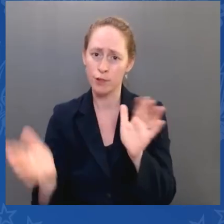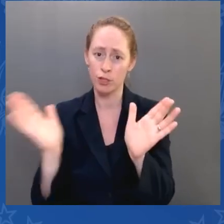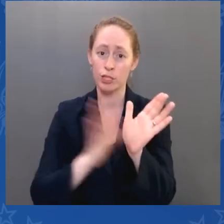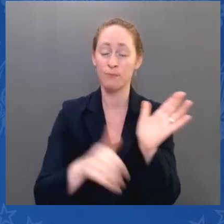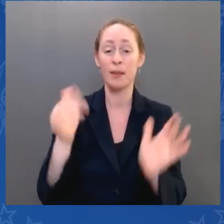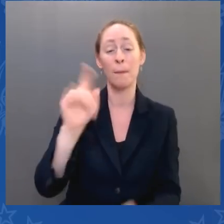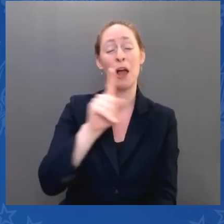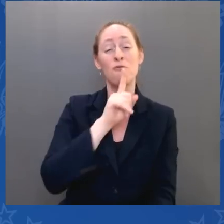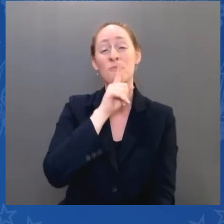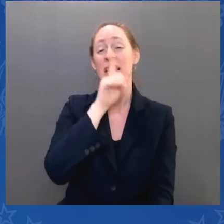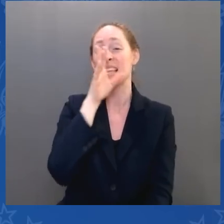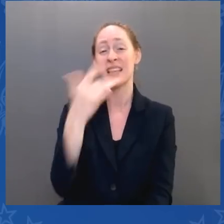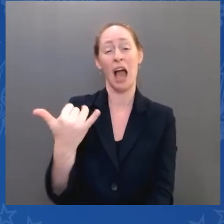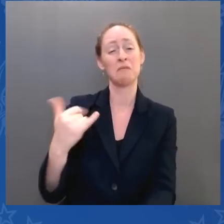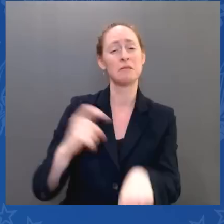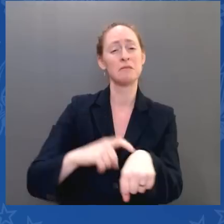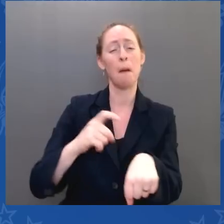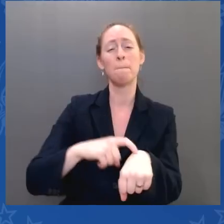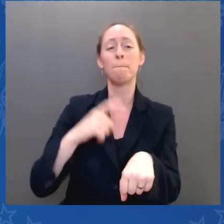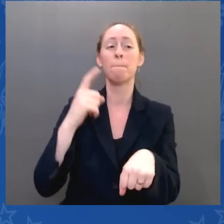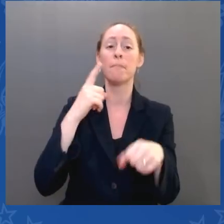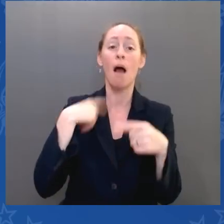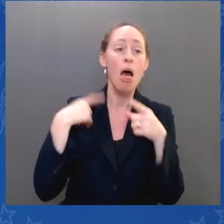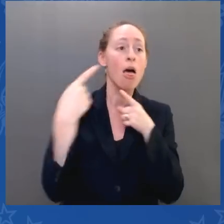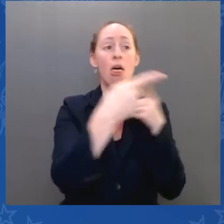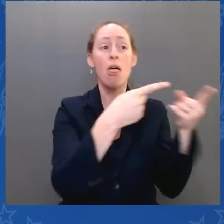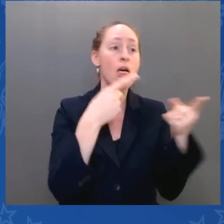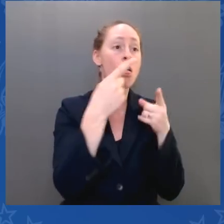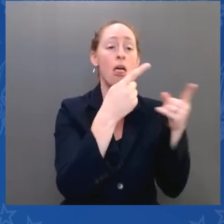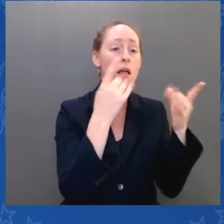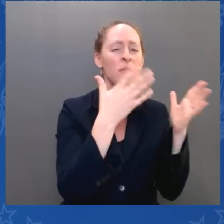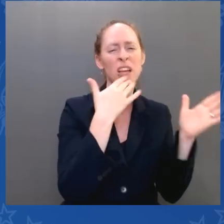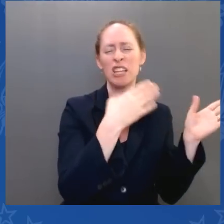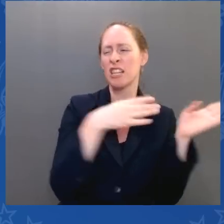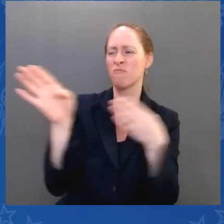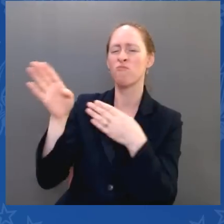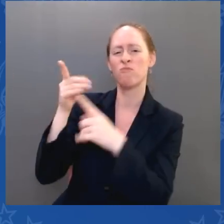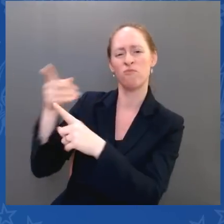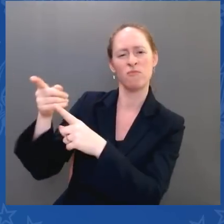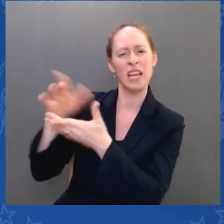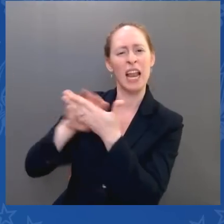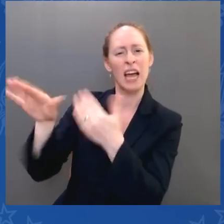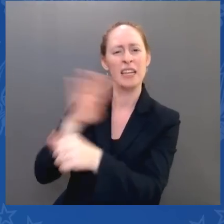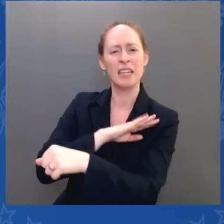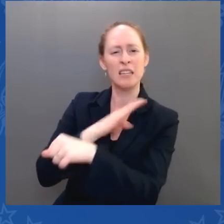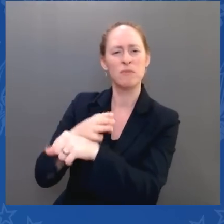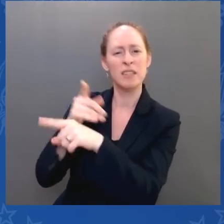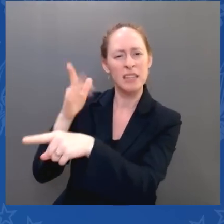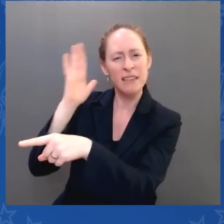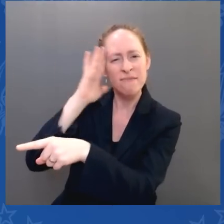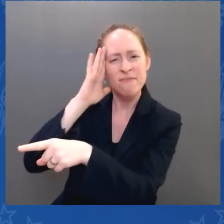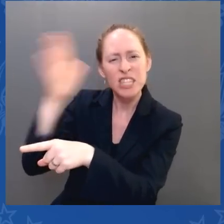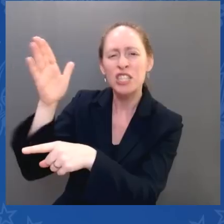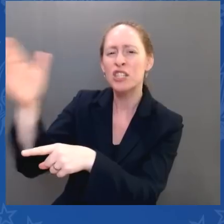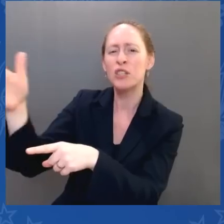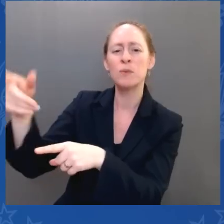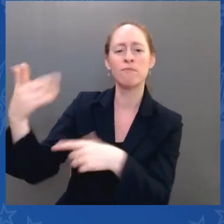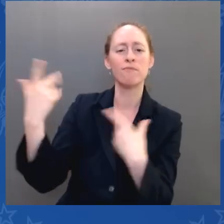That means cleaner renewable energy, more affordable electric vehicles, and clean energy manufactured here in the United States.